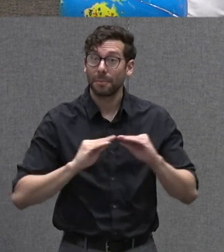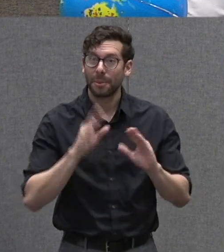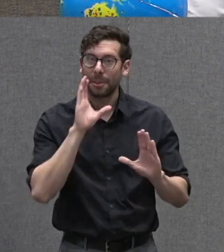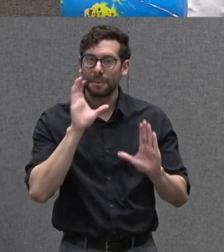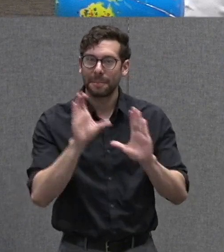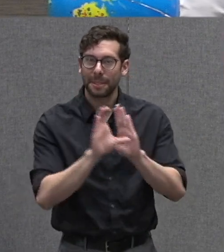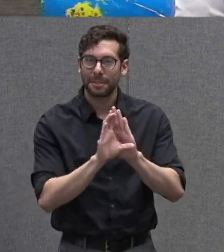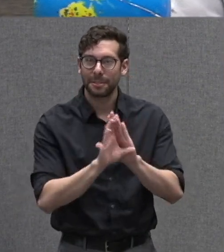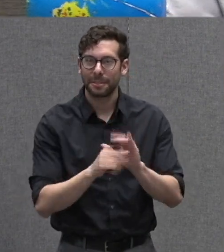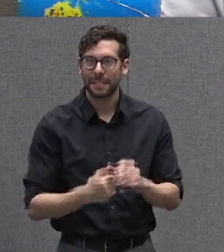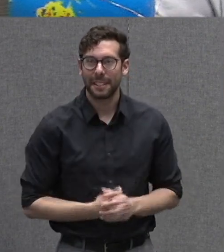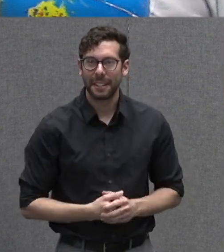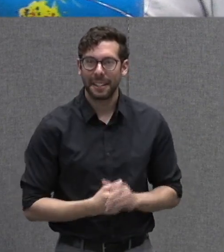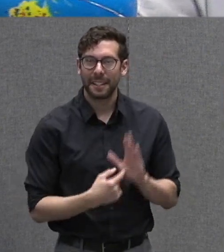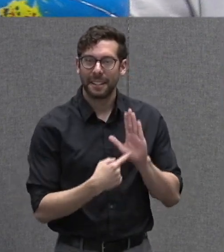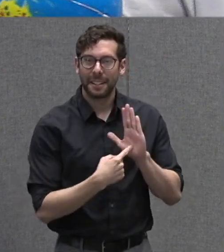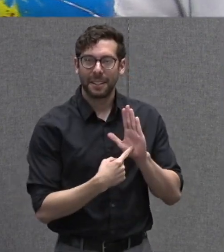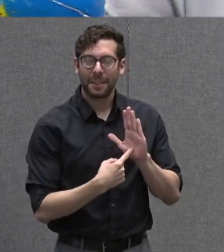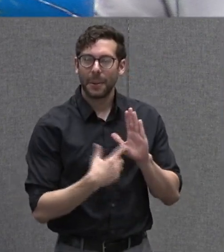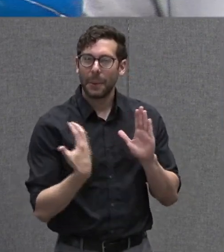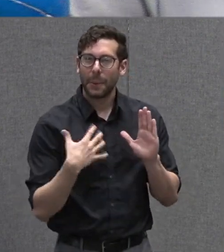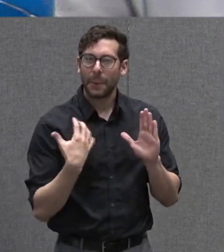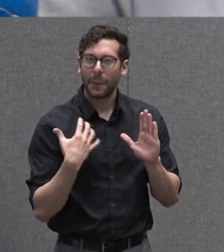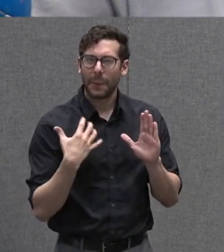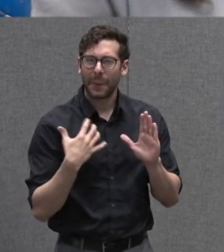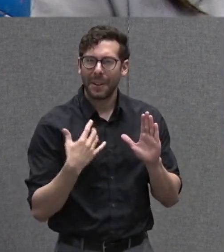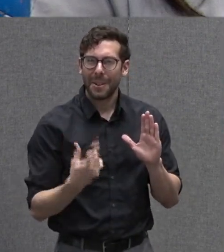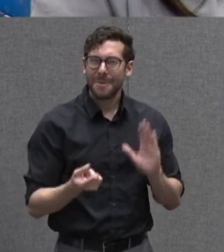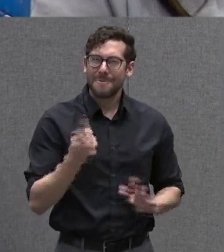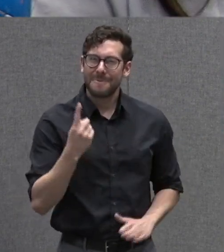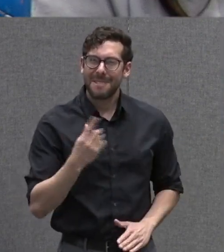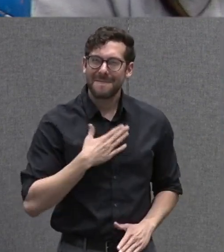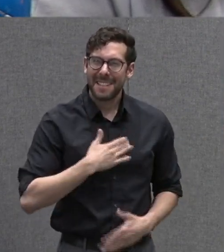This is one of my favorite trees that happens in the spring.